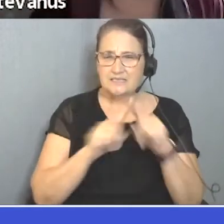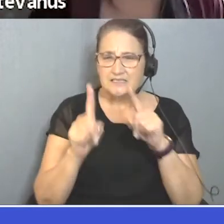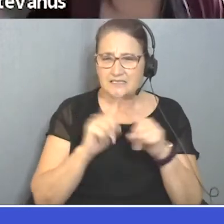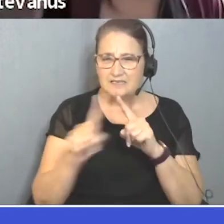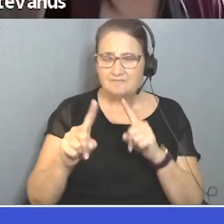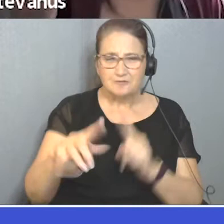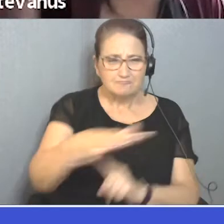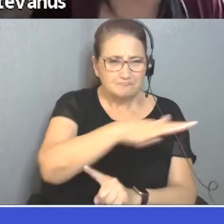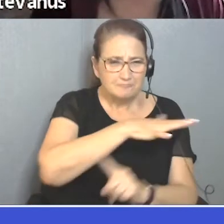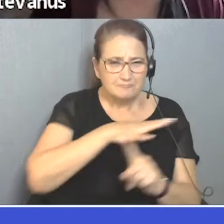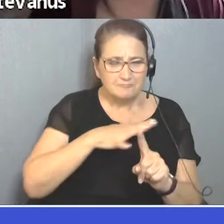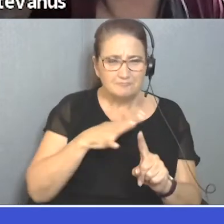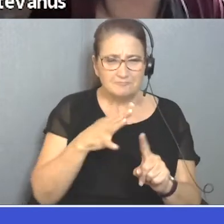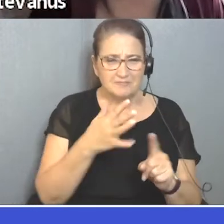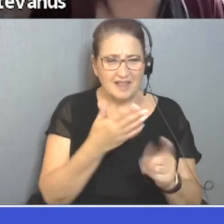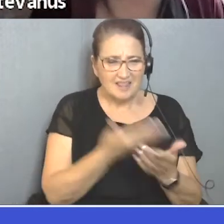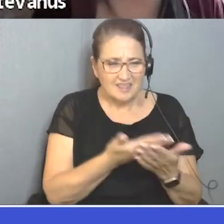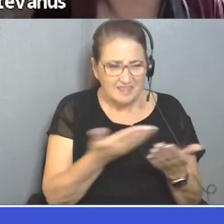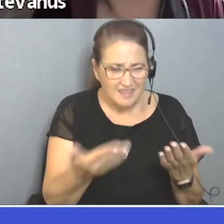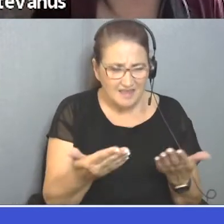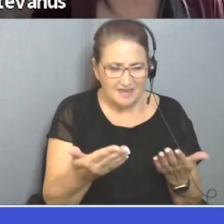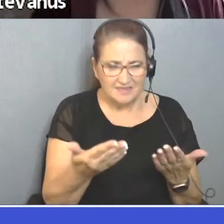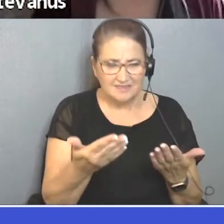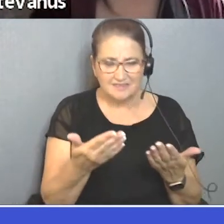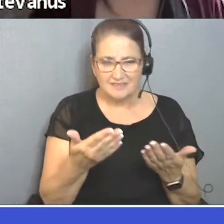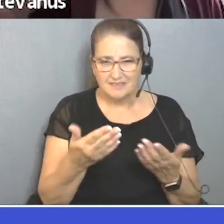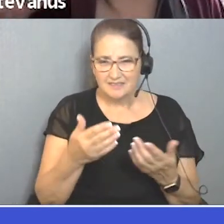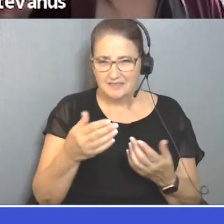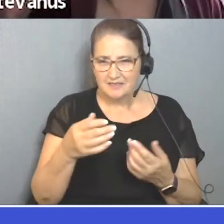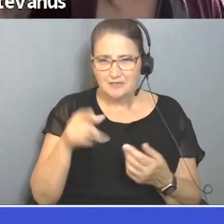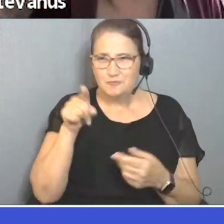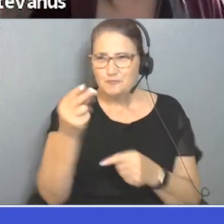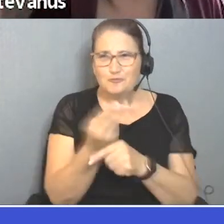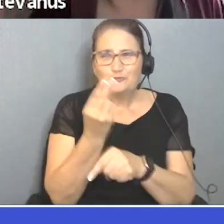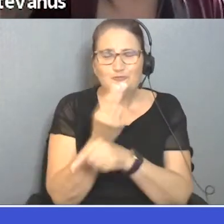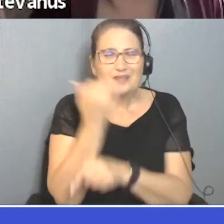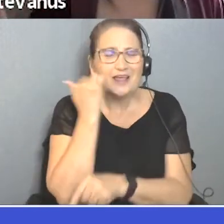environment, there's items, objects, that we interact with in everyday life